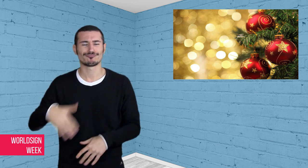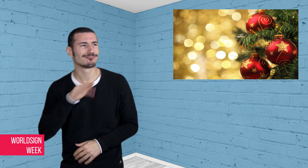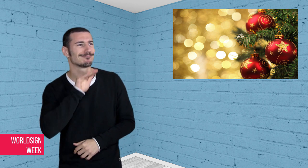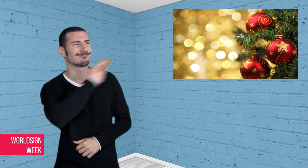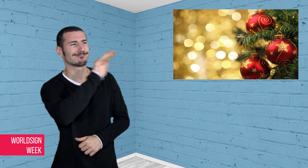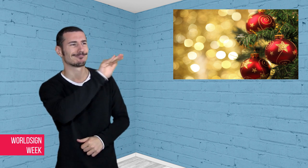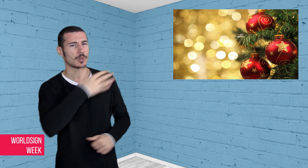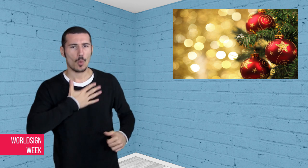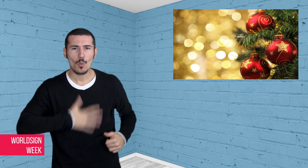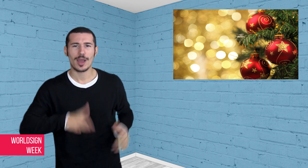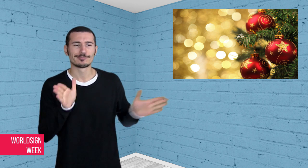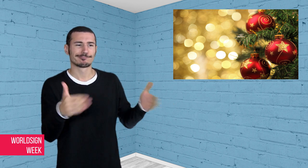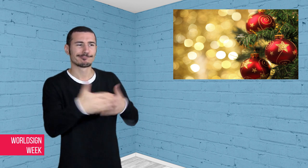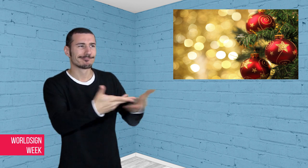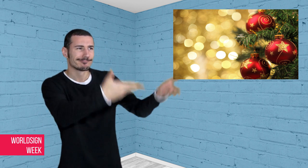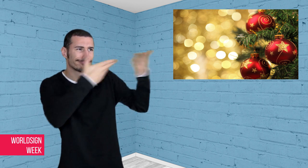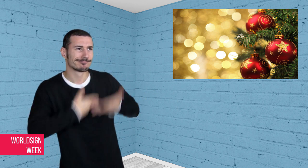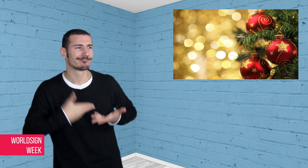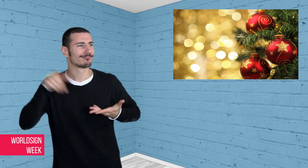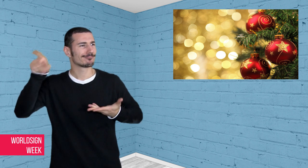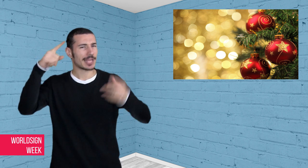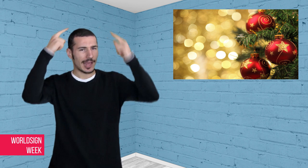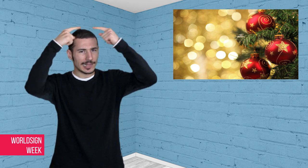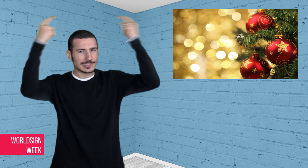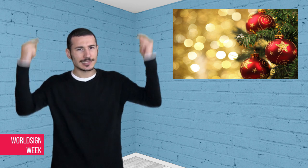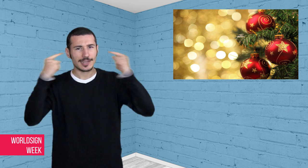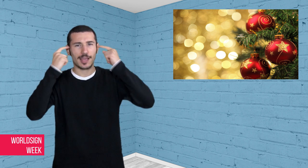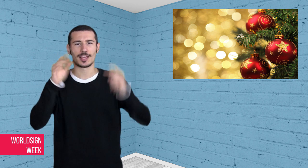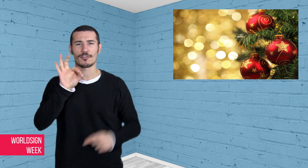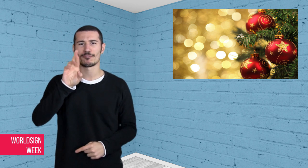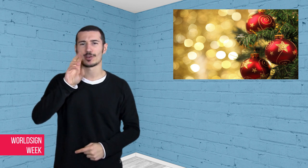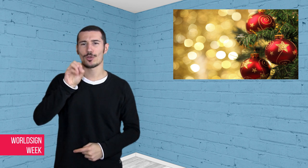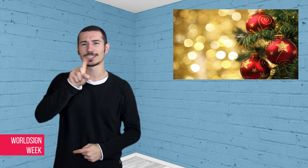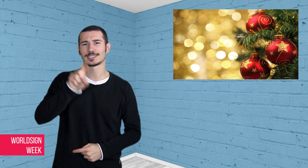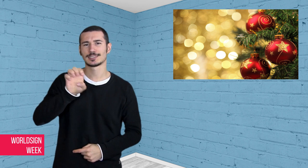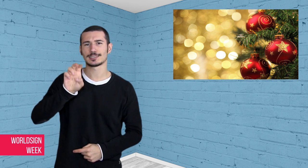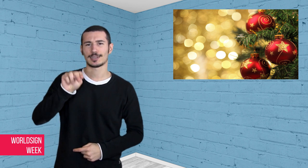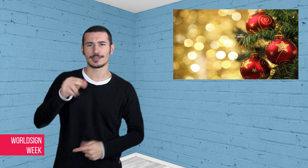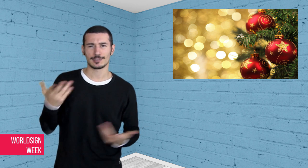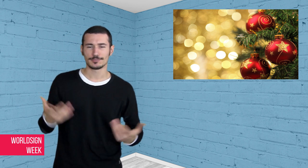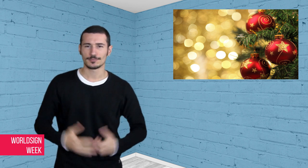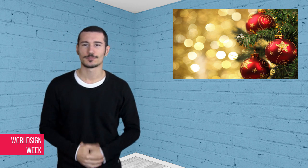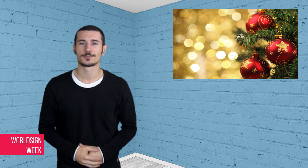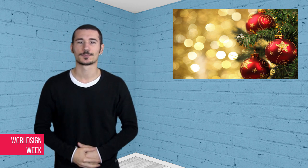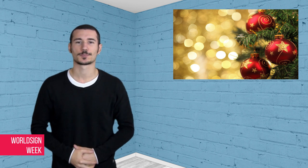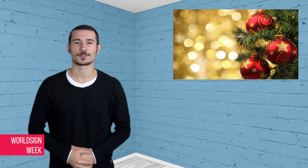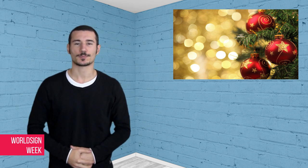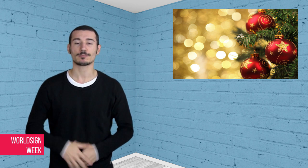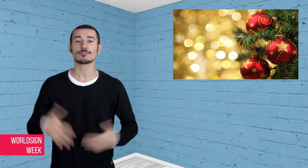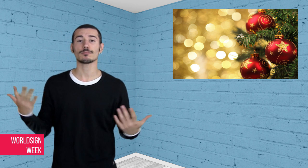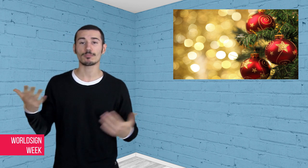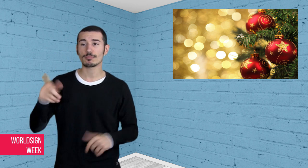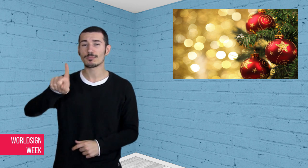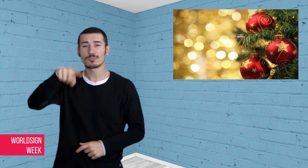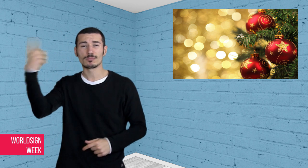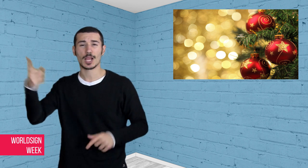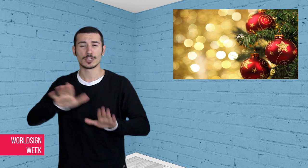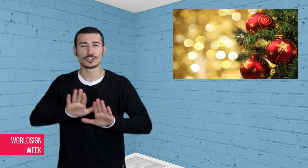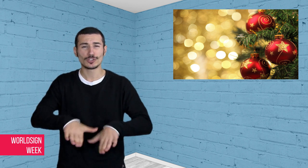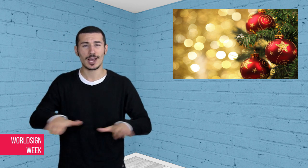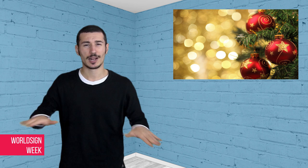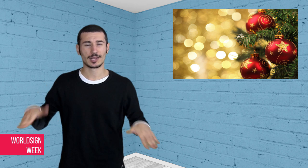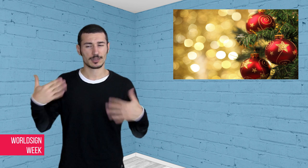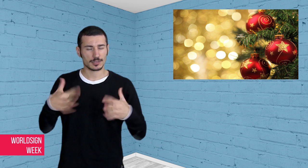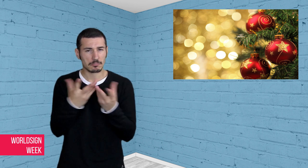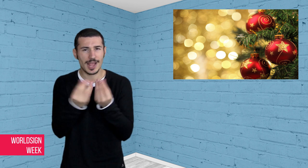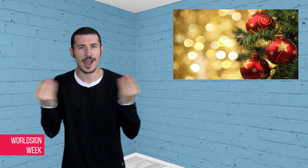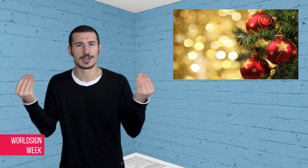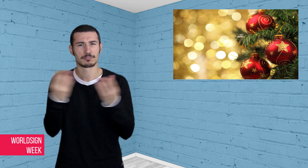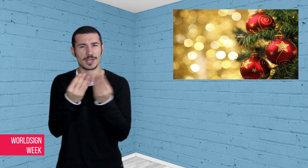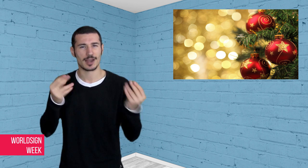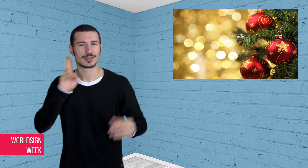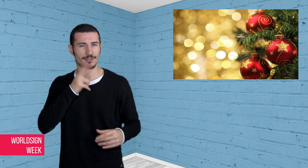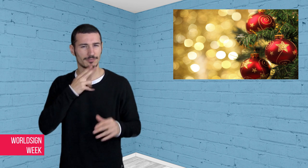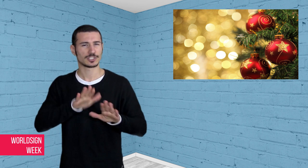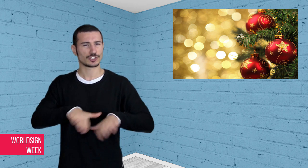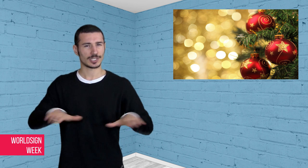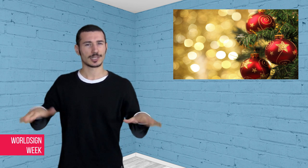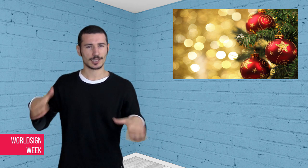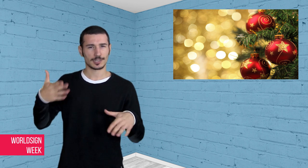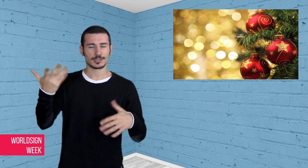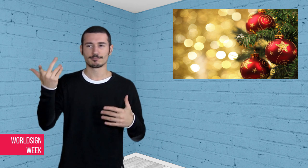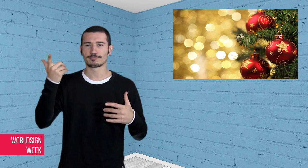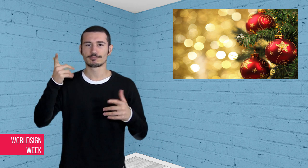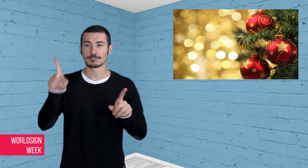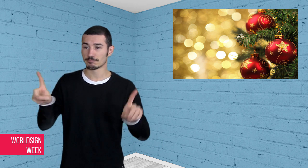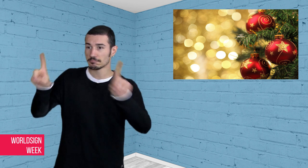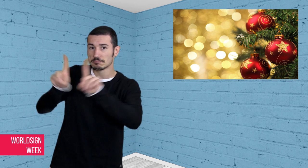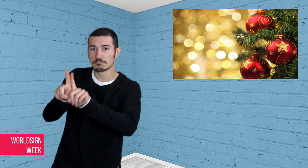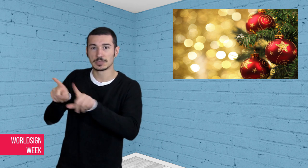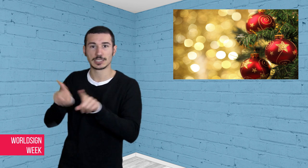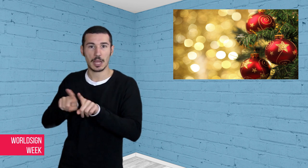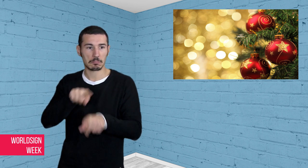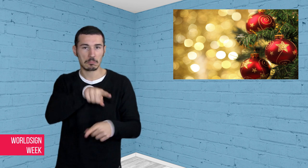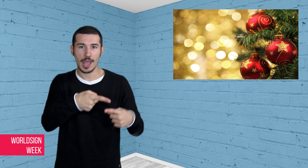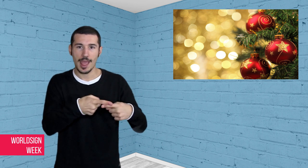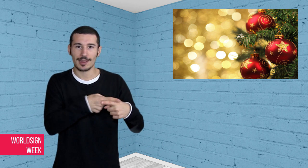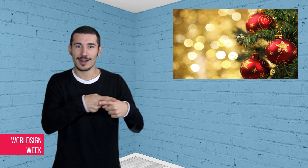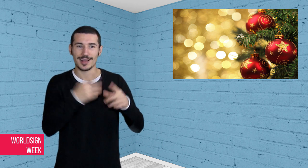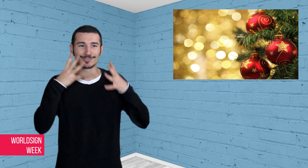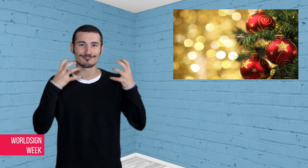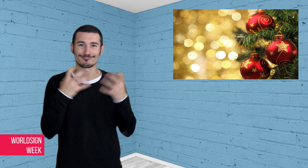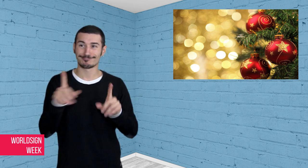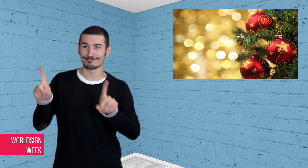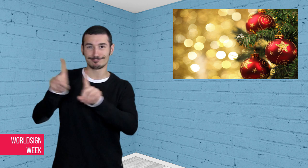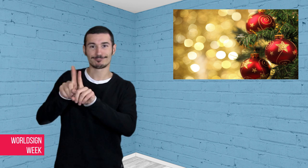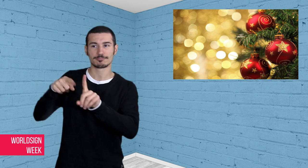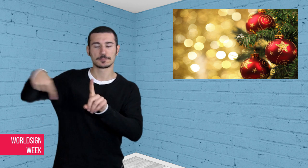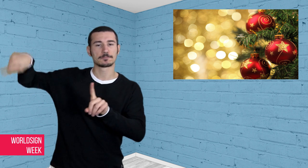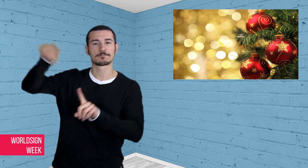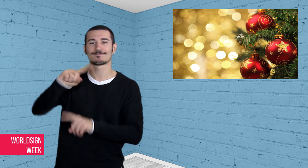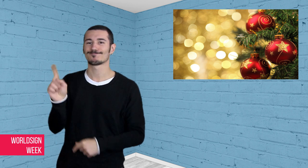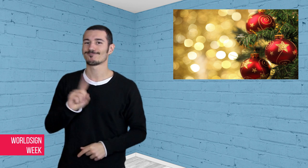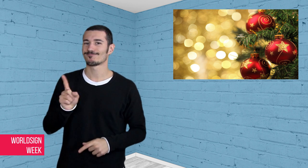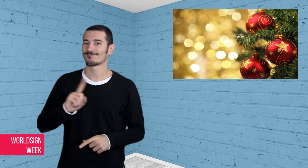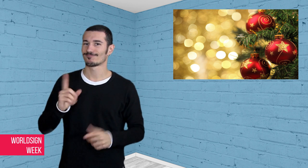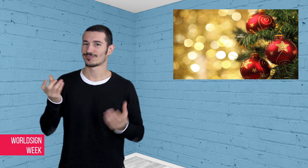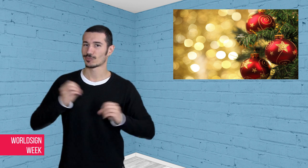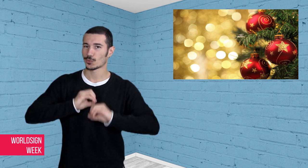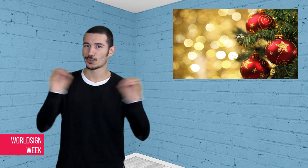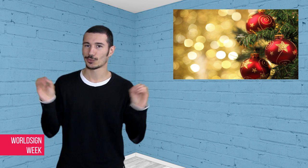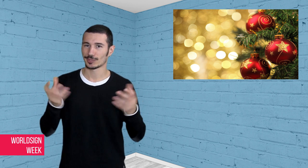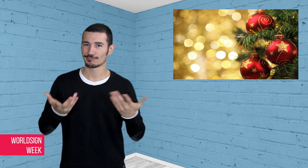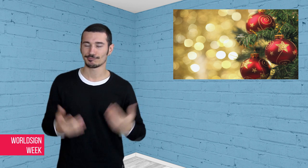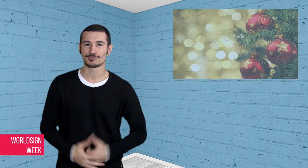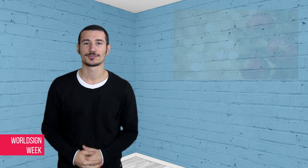Thousands of other Deaf children don’t have this access.